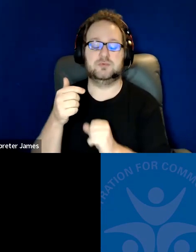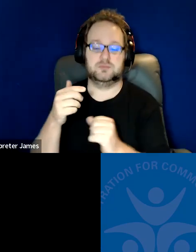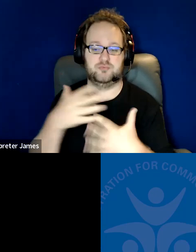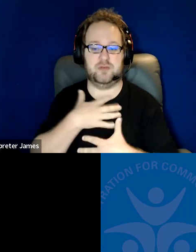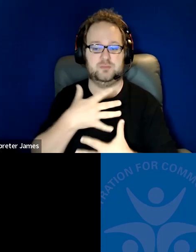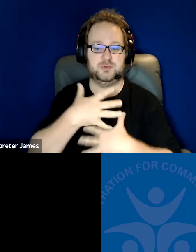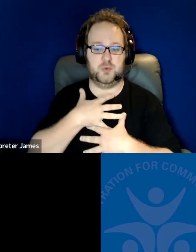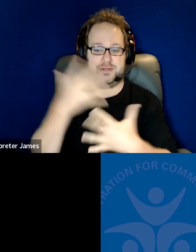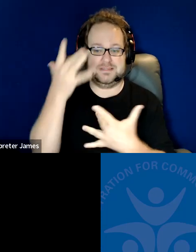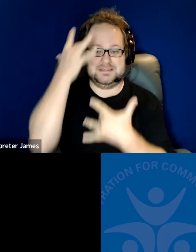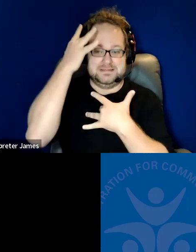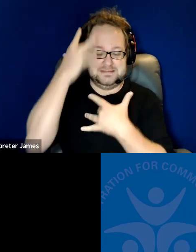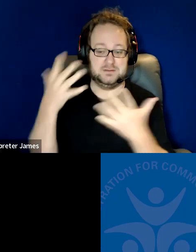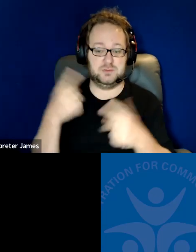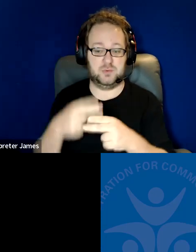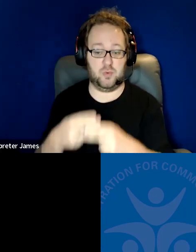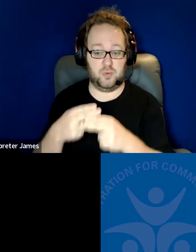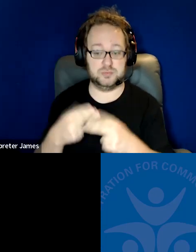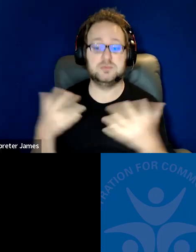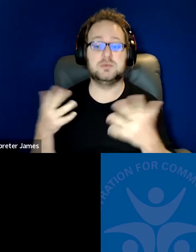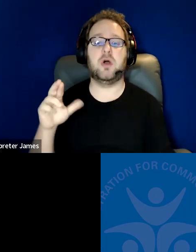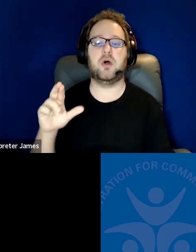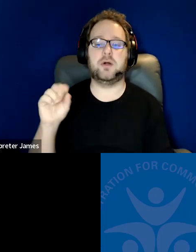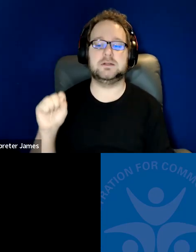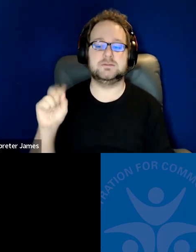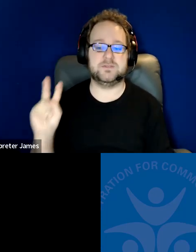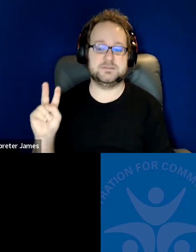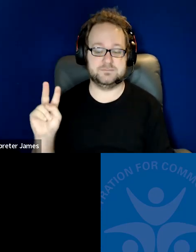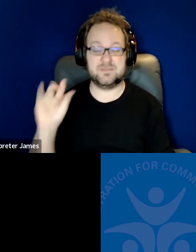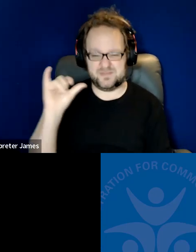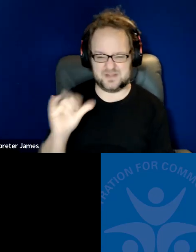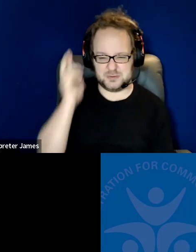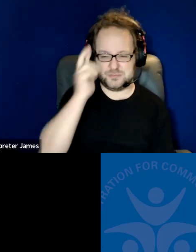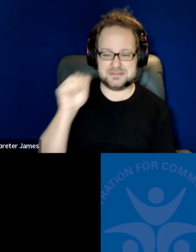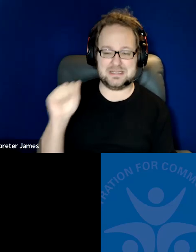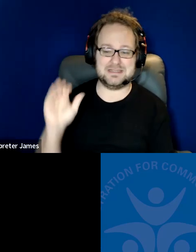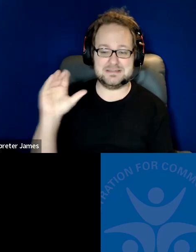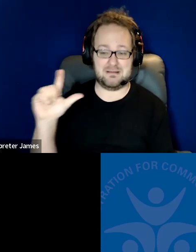And that is why ACL is committed to making sure that the aging and disability networks